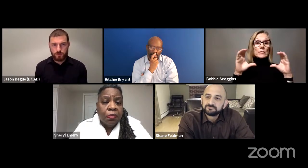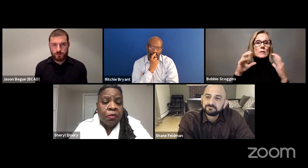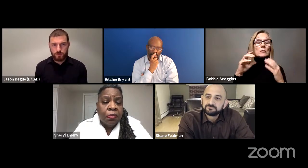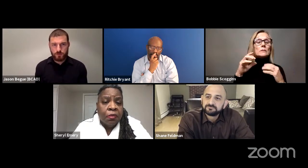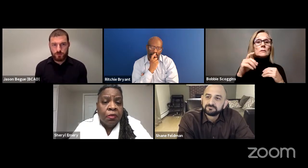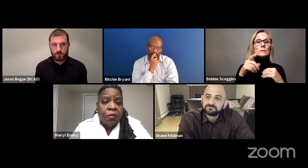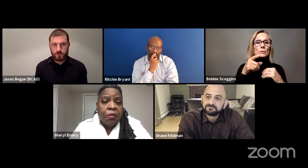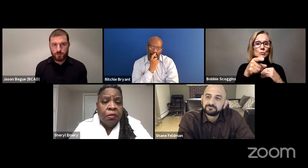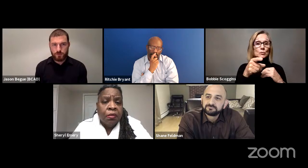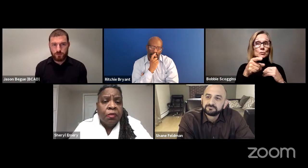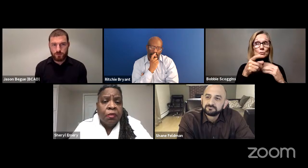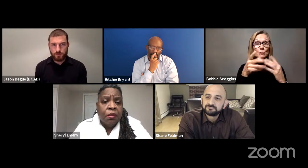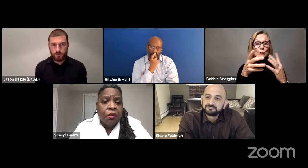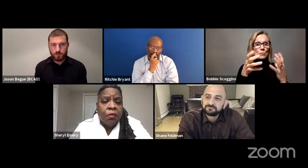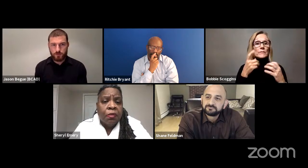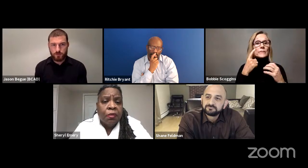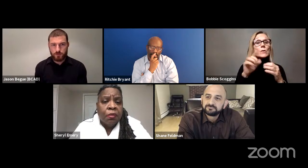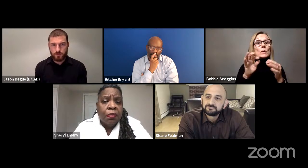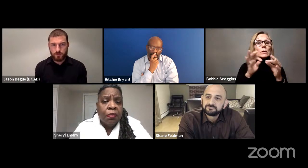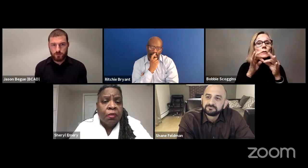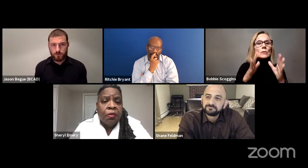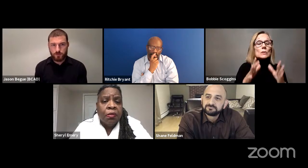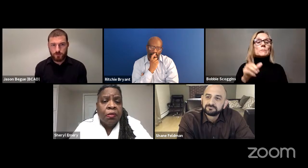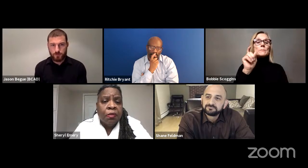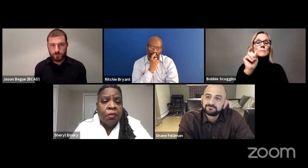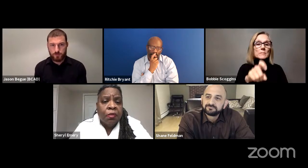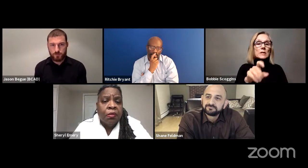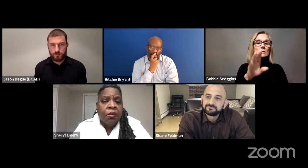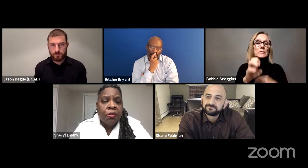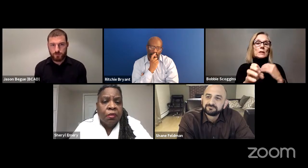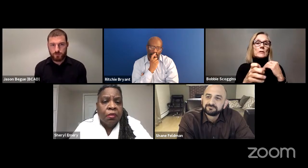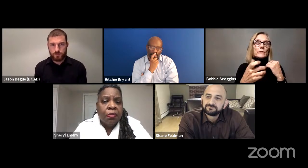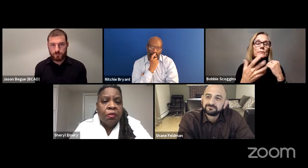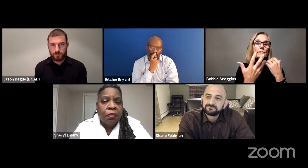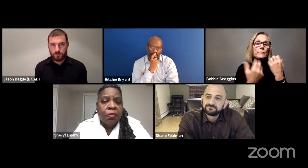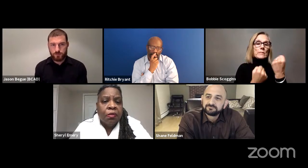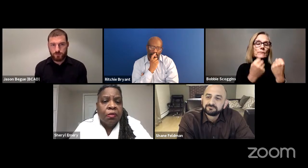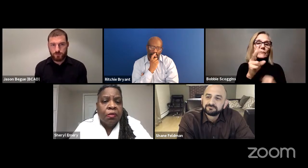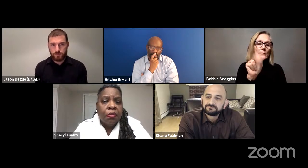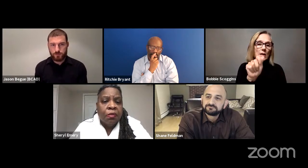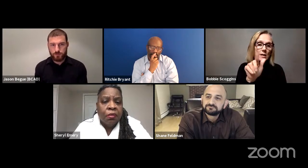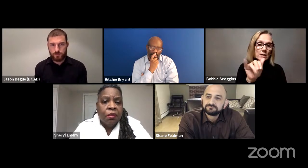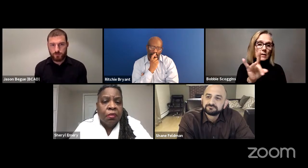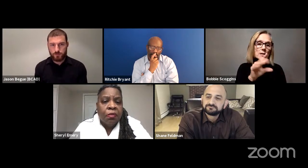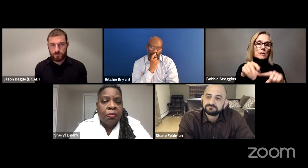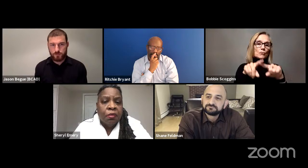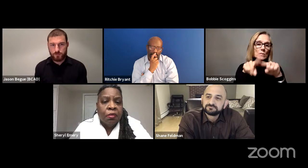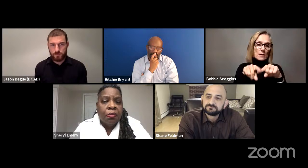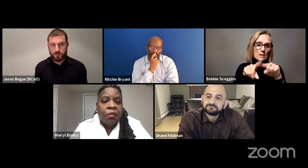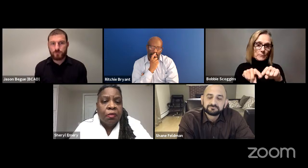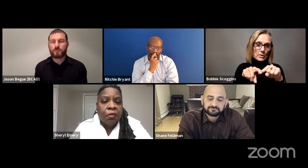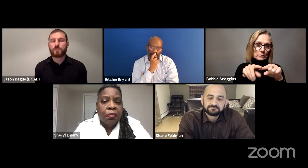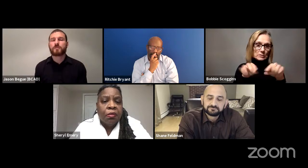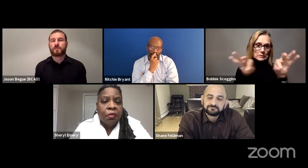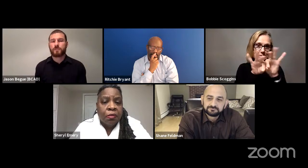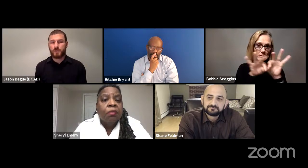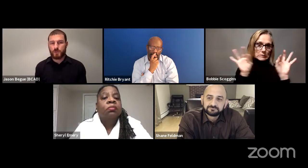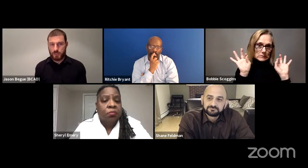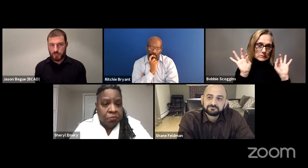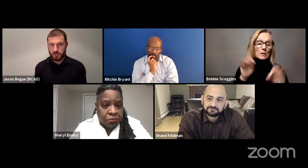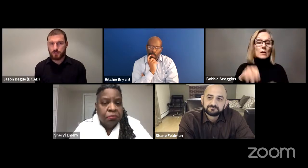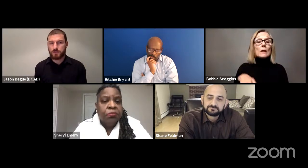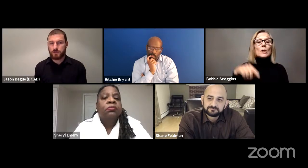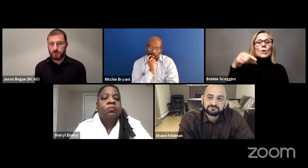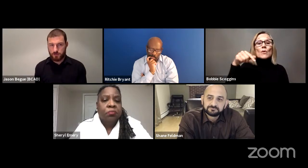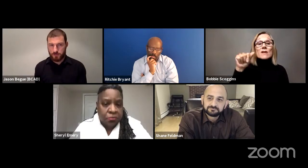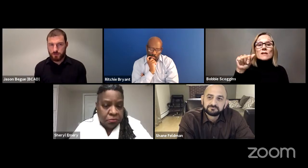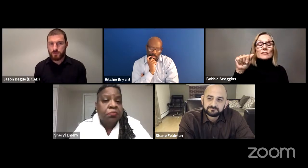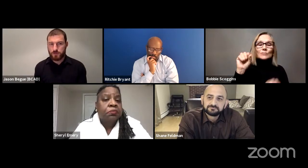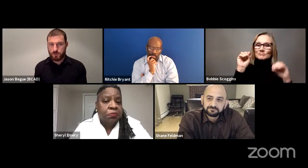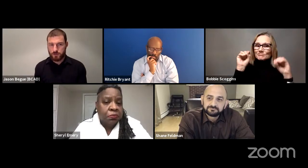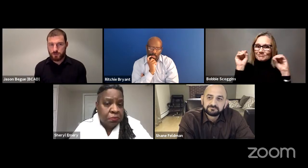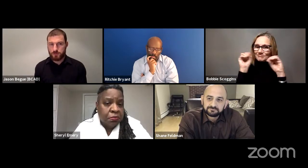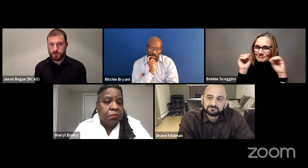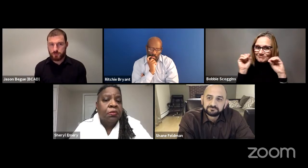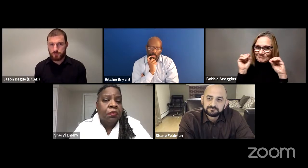is any certification that you want for interpreters has to be valid and has to be reliable. A